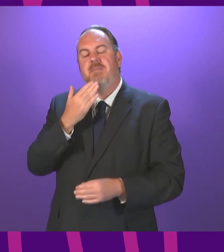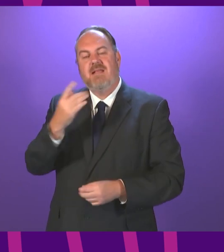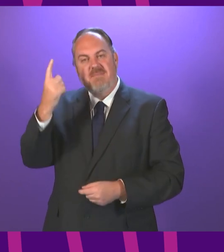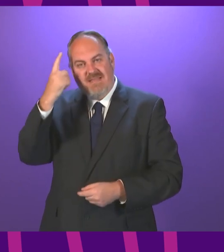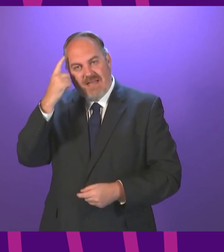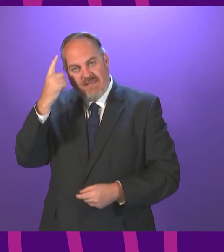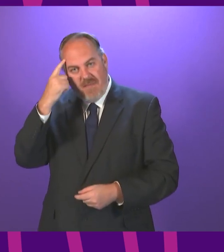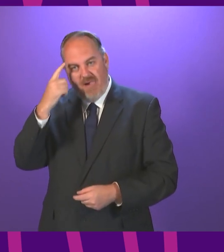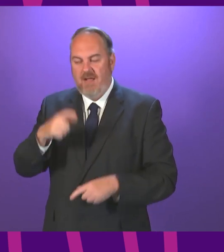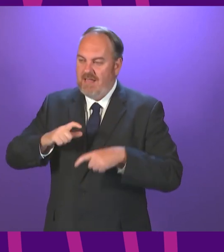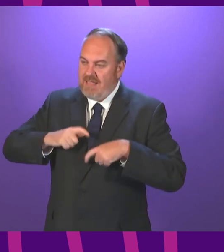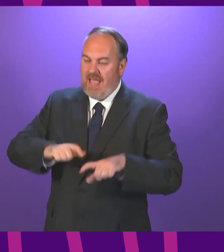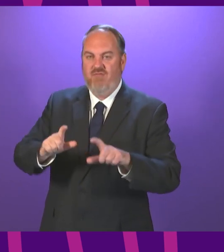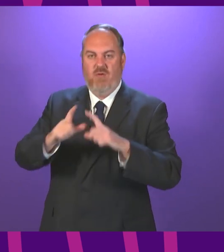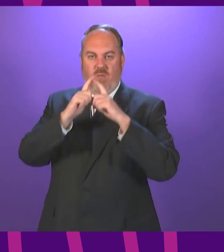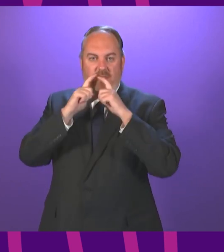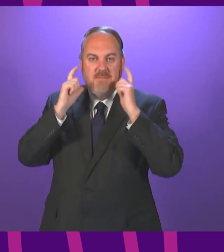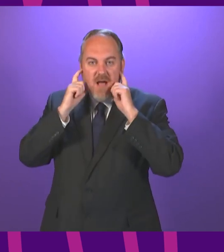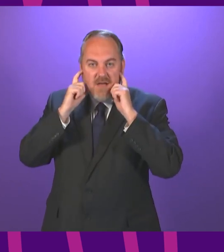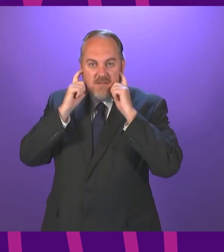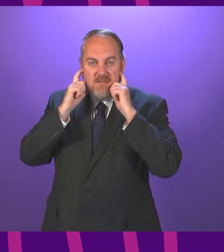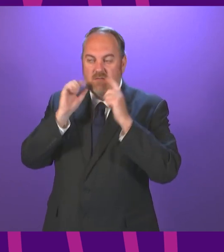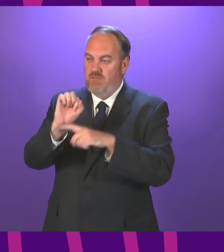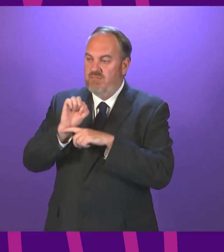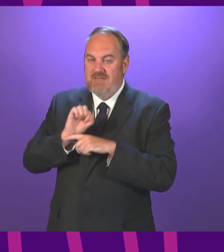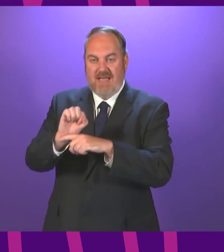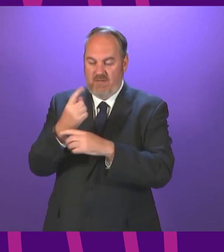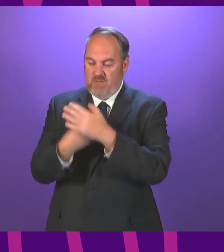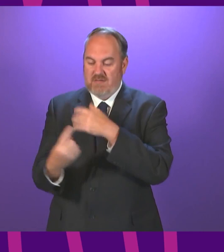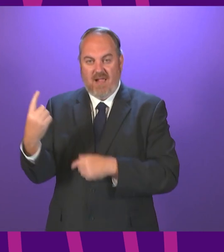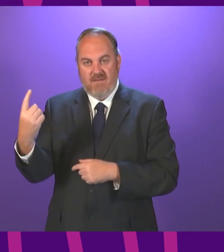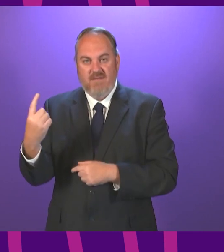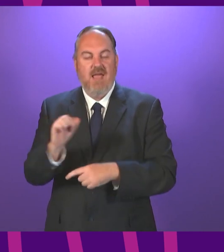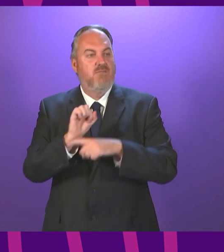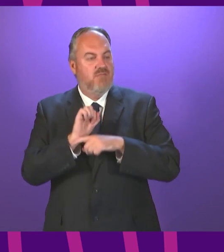such as wearing face coverings, to allow you, like everyone else, to enjoy more normal life again.